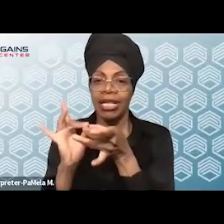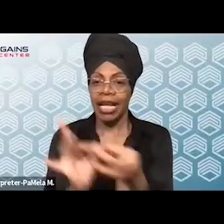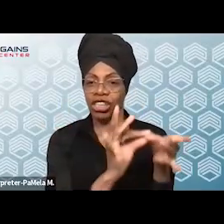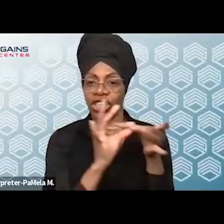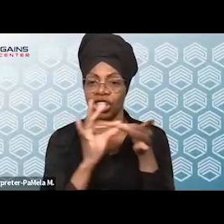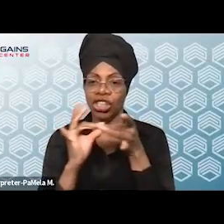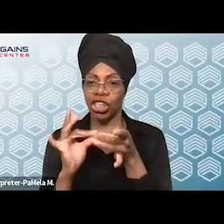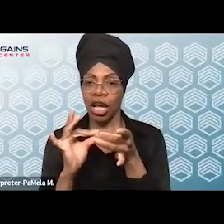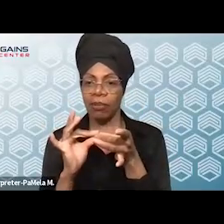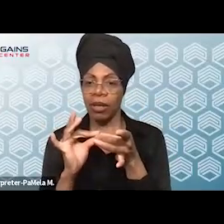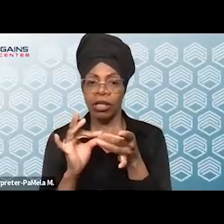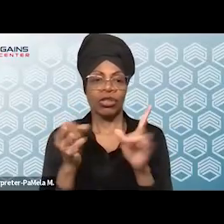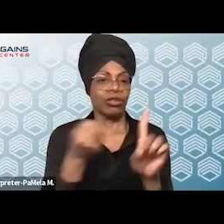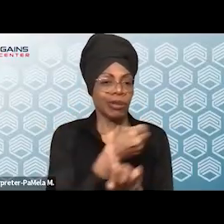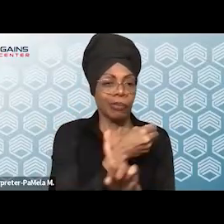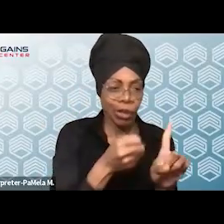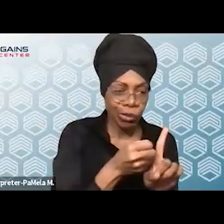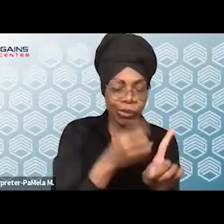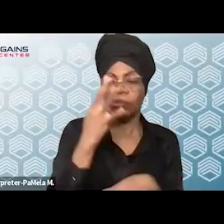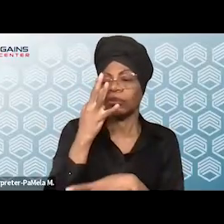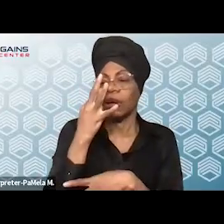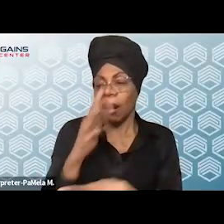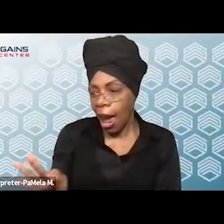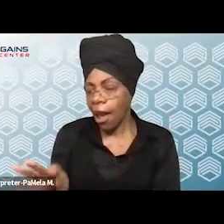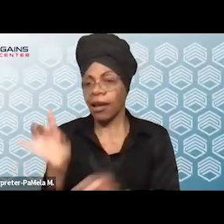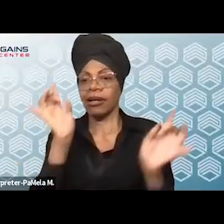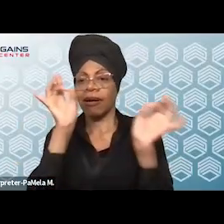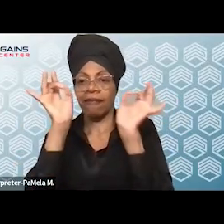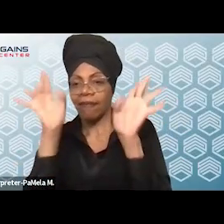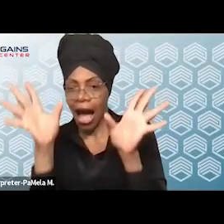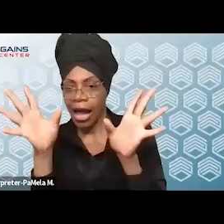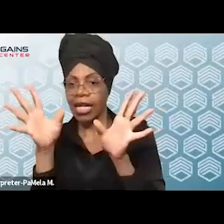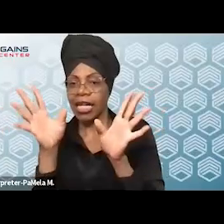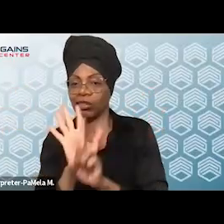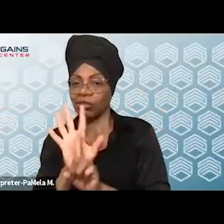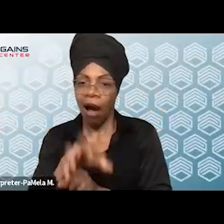So, whether it's abuse or neglect or violence or coercion or abandonment,